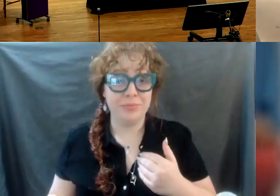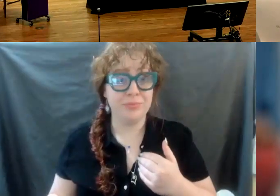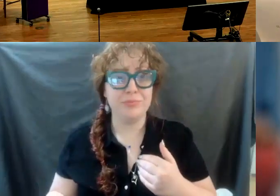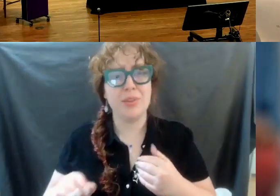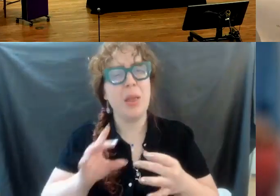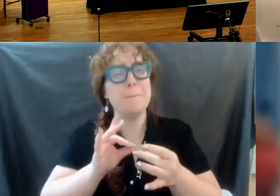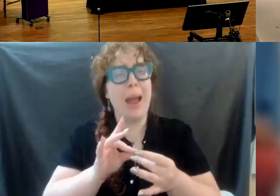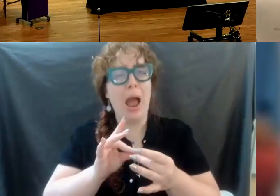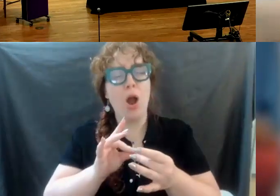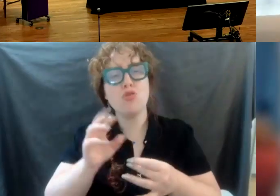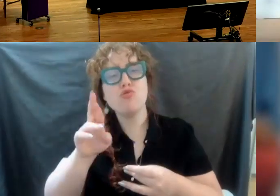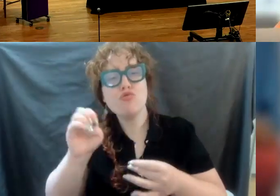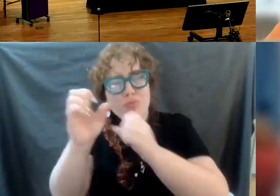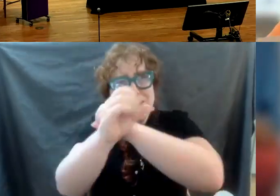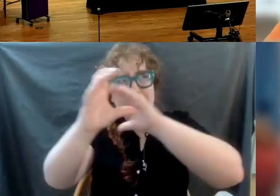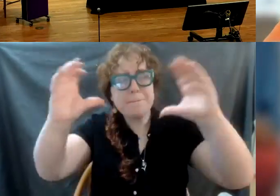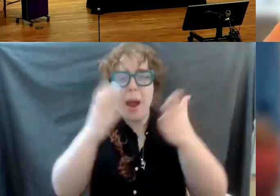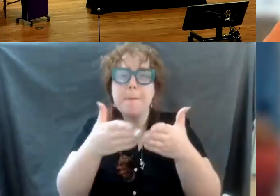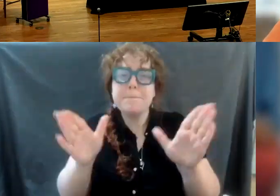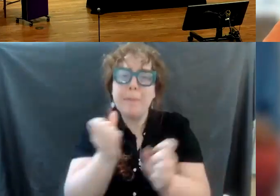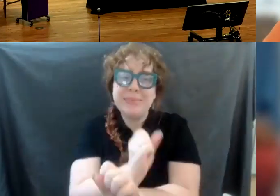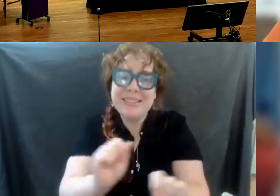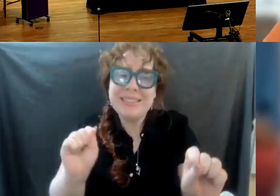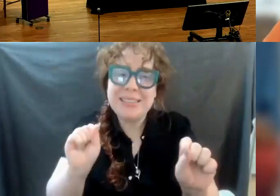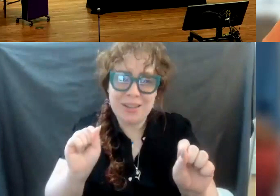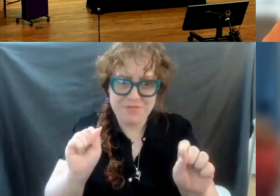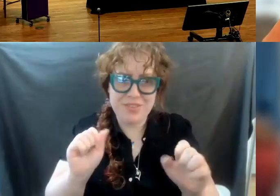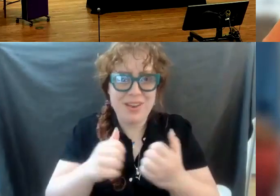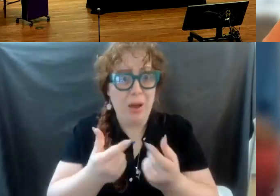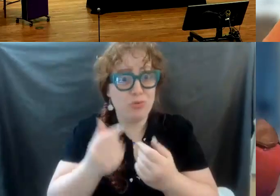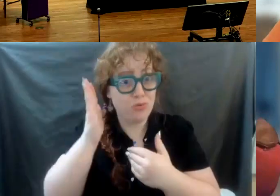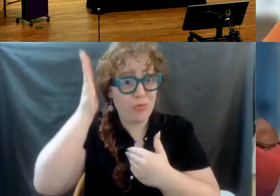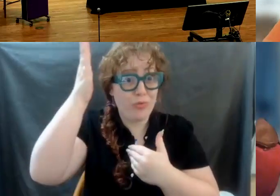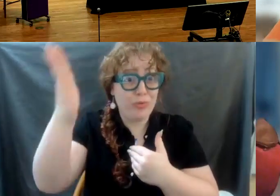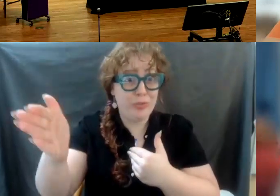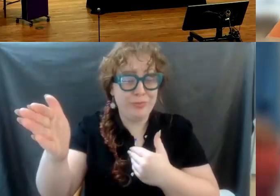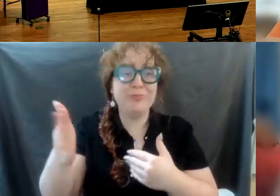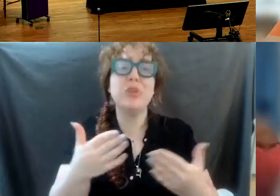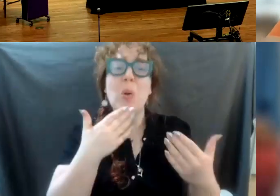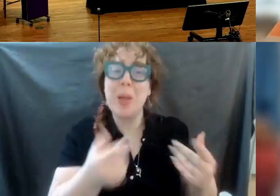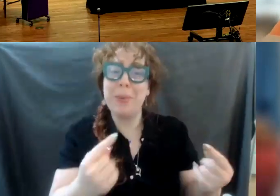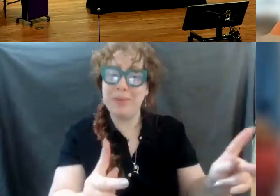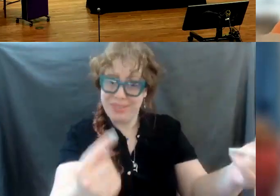Public Safety and a Pathway Forward. Thank you to our panelists, Briana-